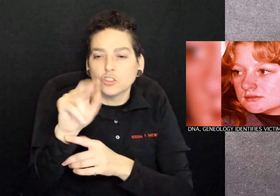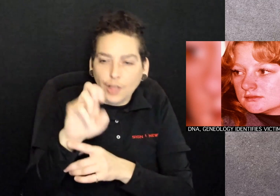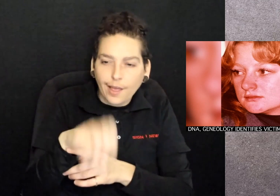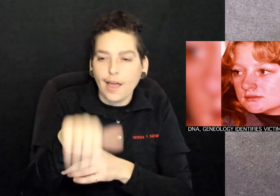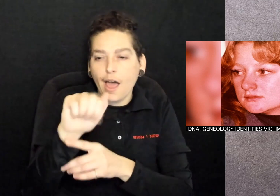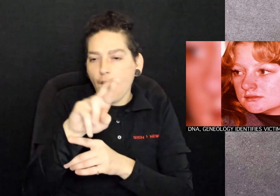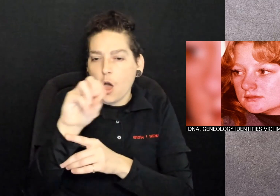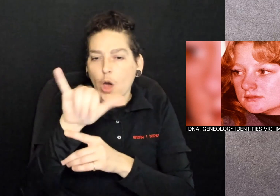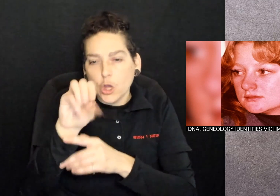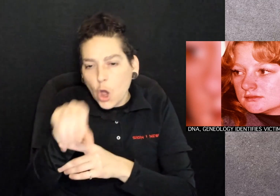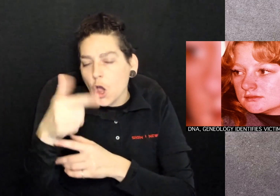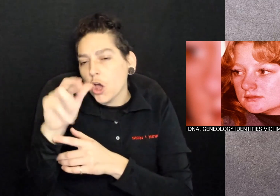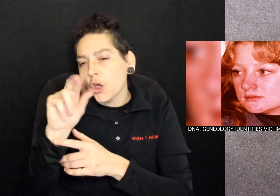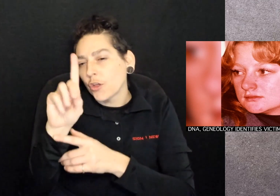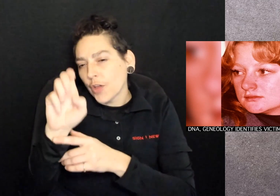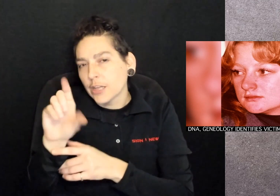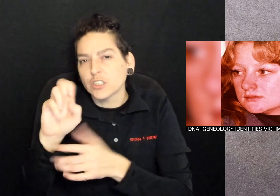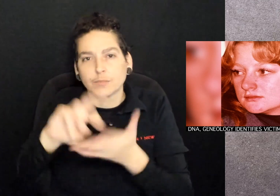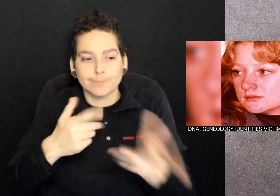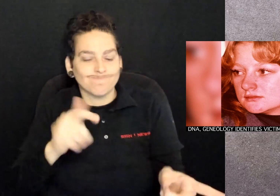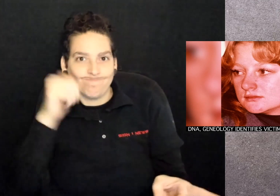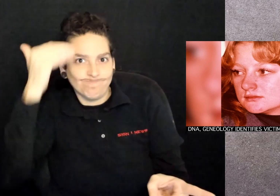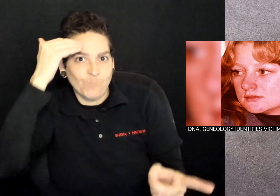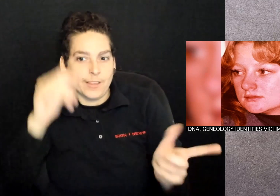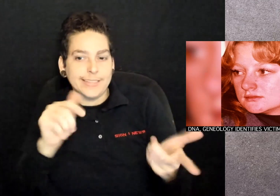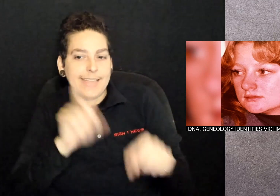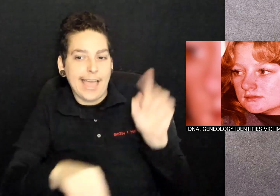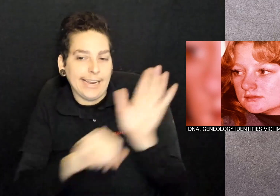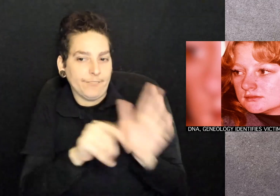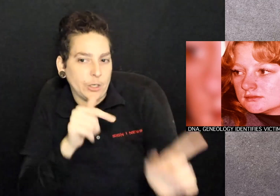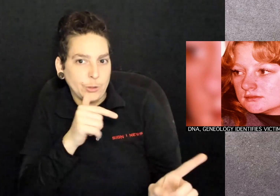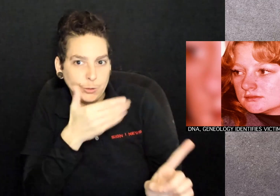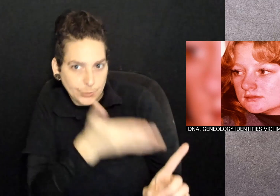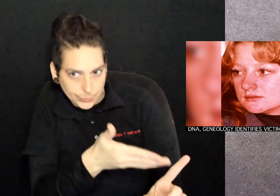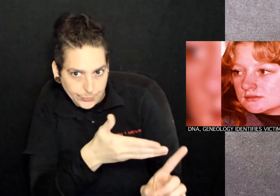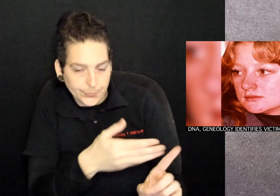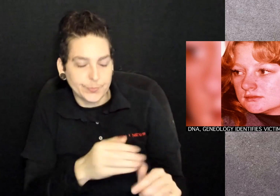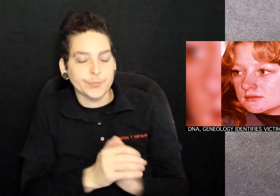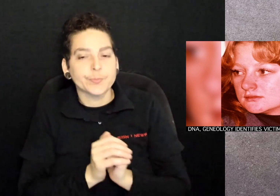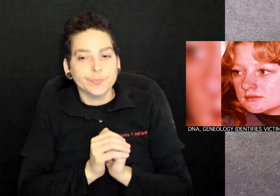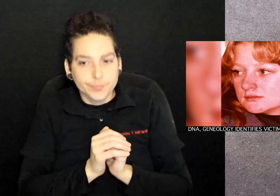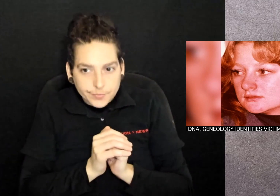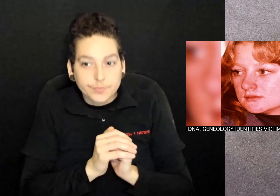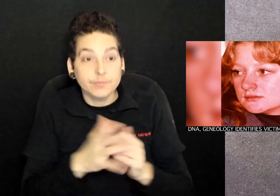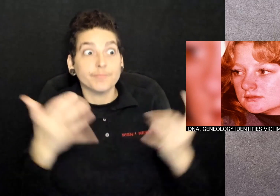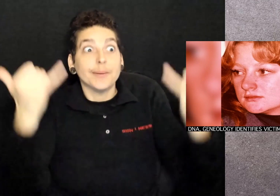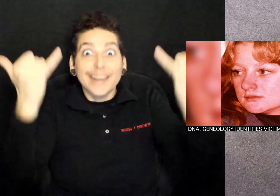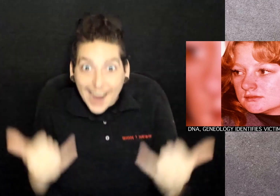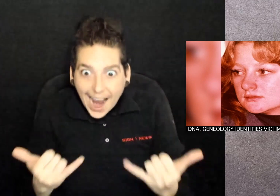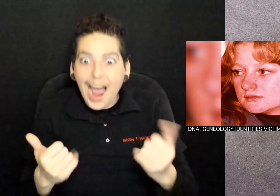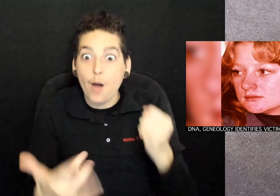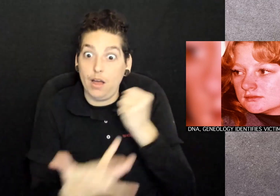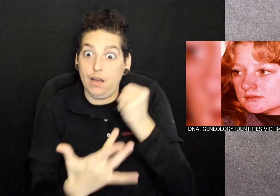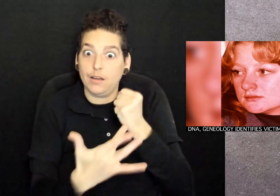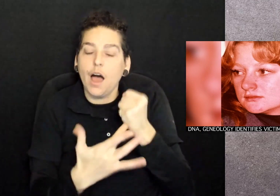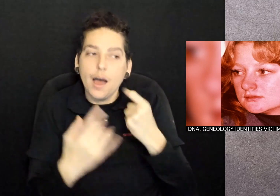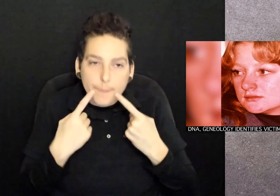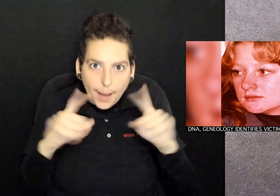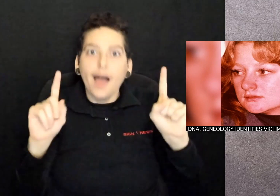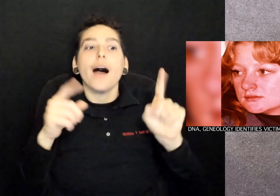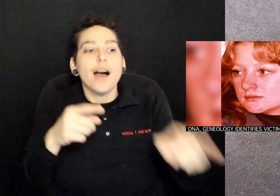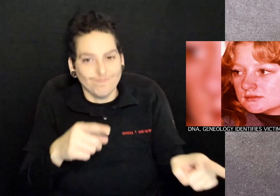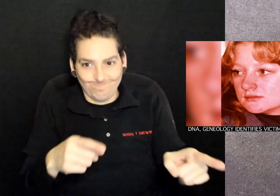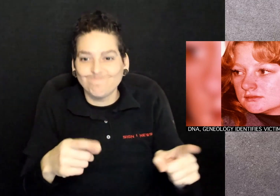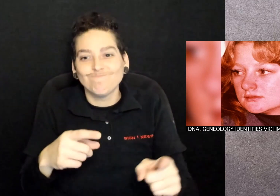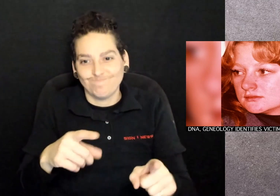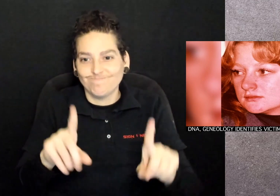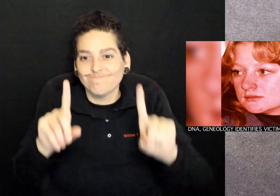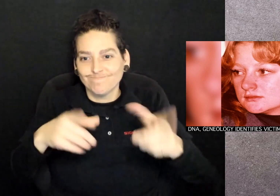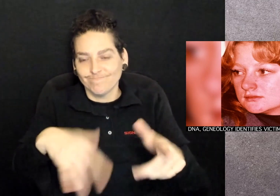been known only as Jane Arroyo Grande Doe but now that Terrell has been positively identified